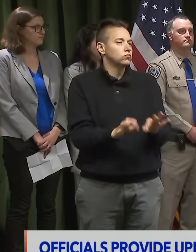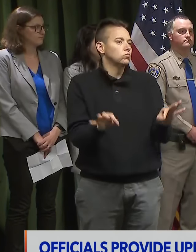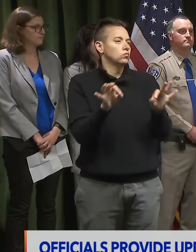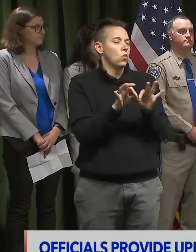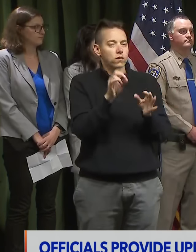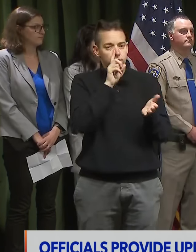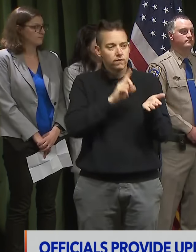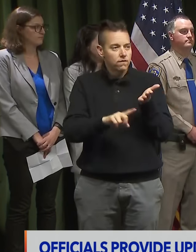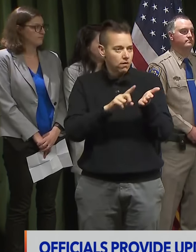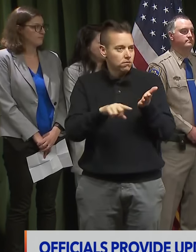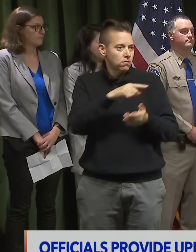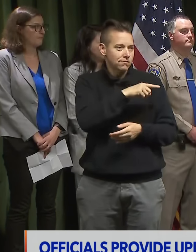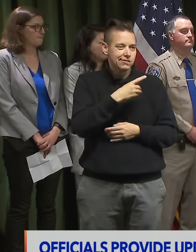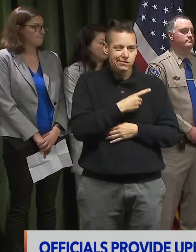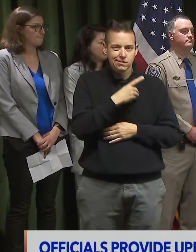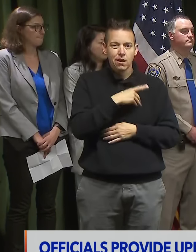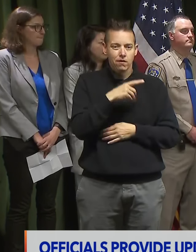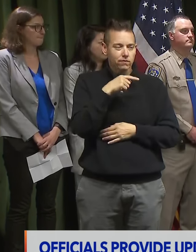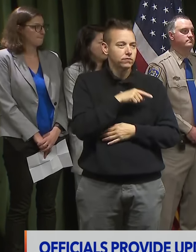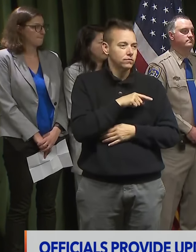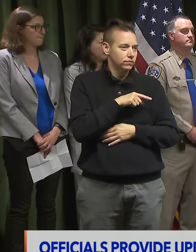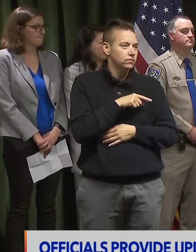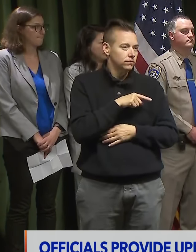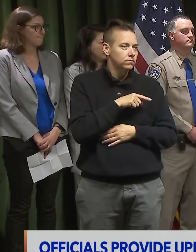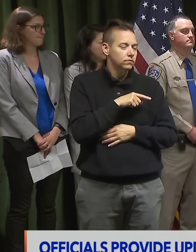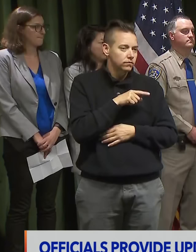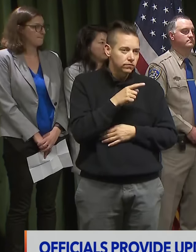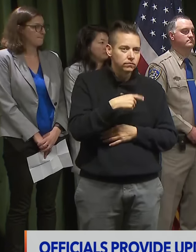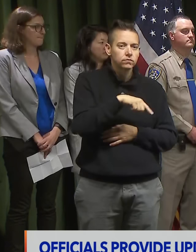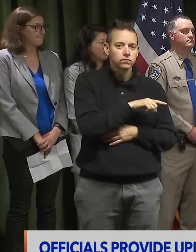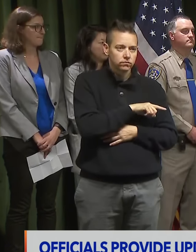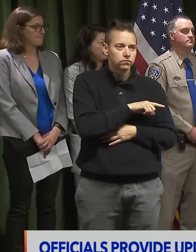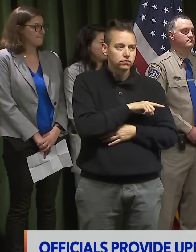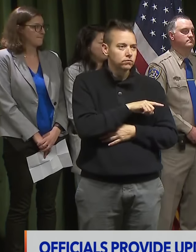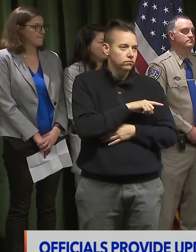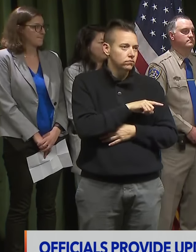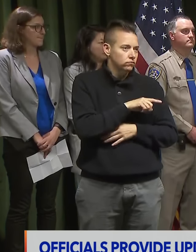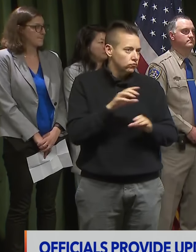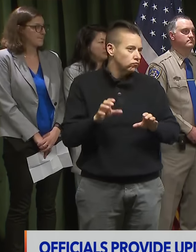EVENTUALLY THEIR INFORMATION BECAME VERY IMPORTANT TO THE